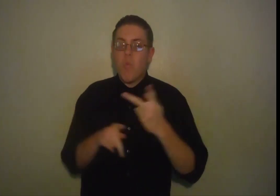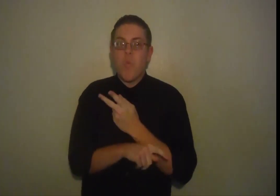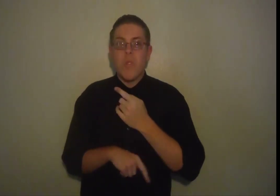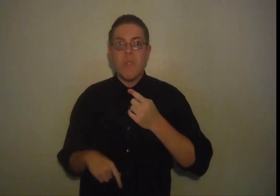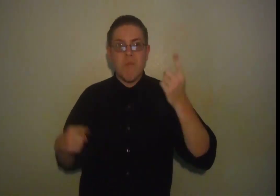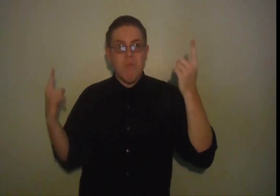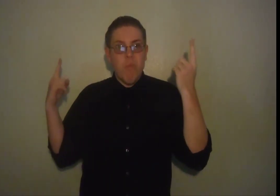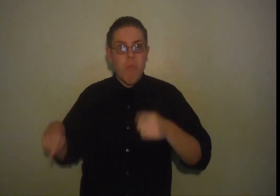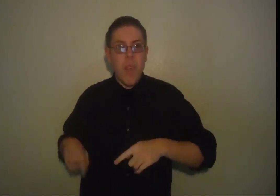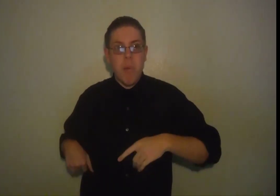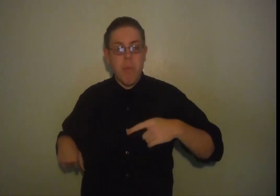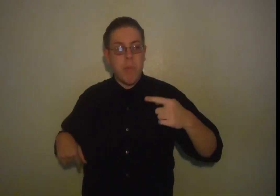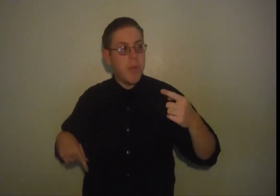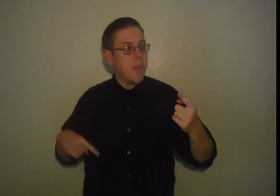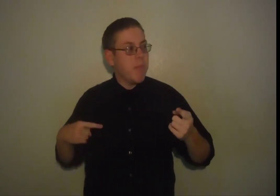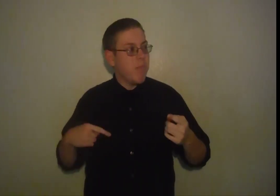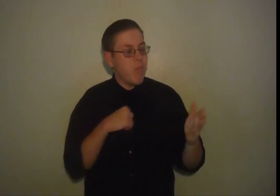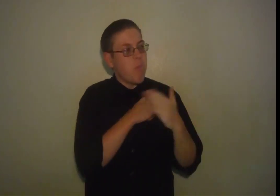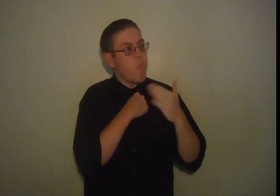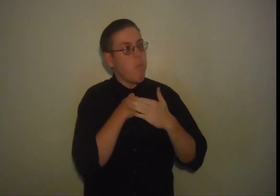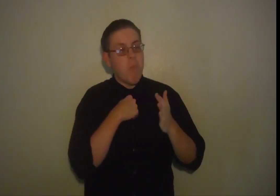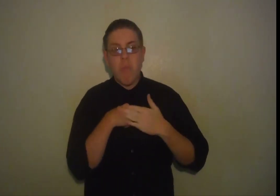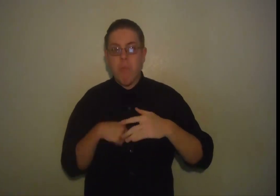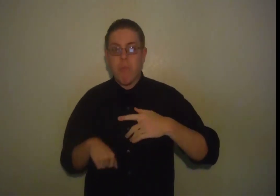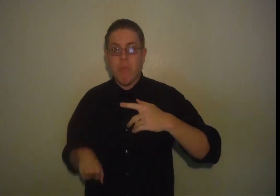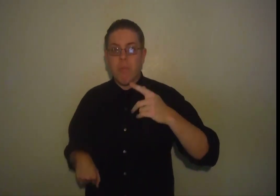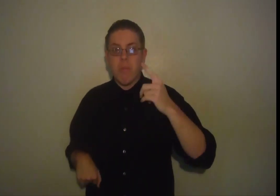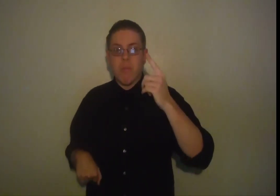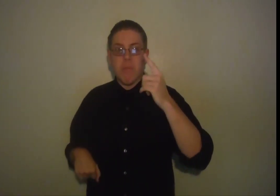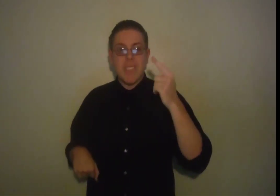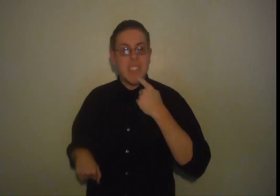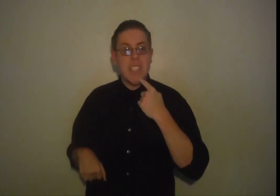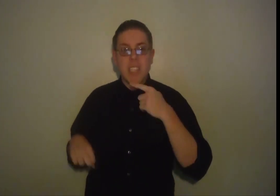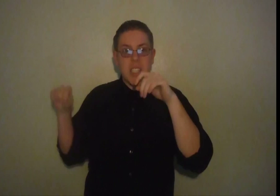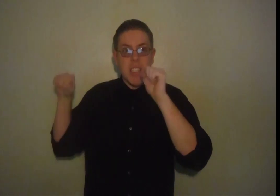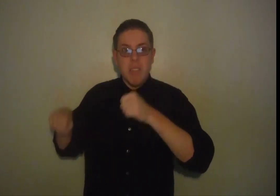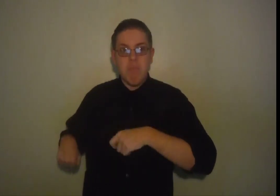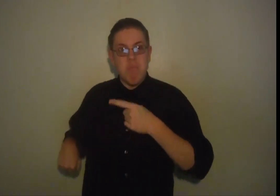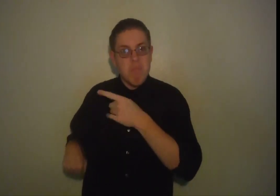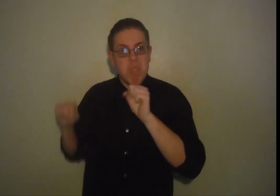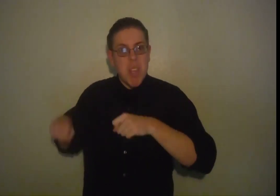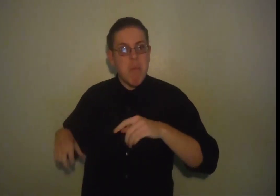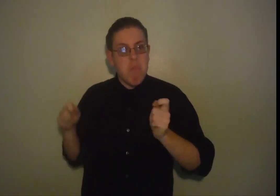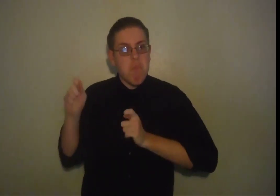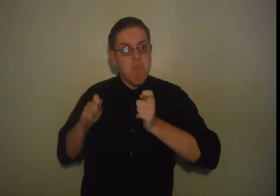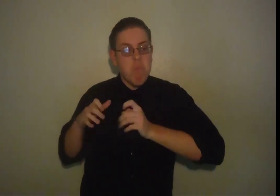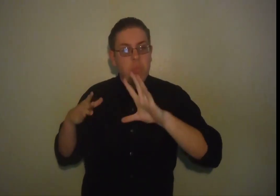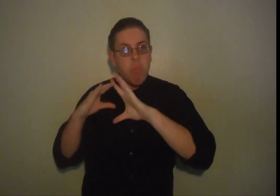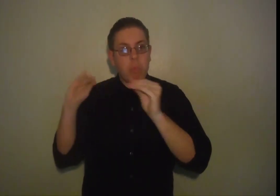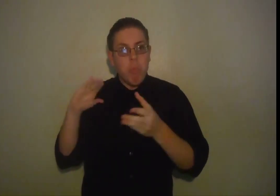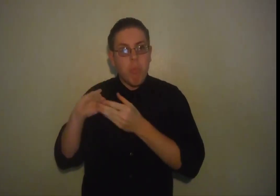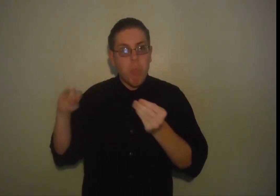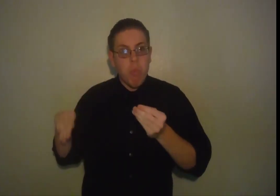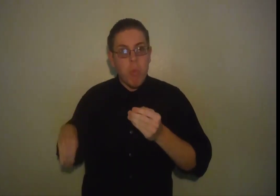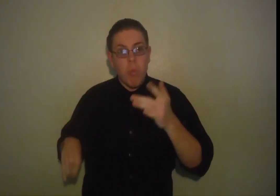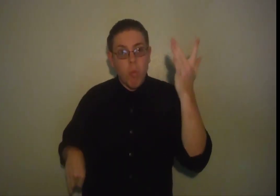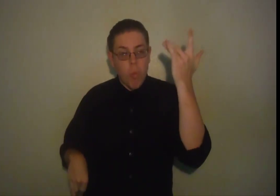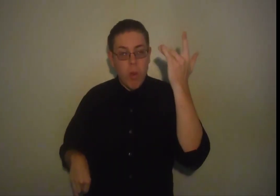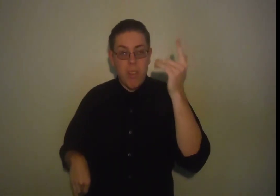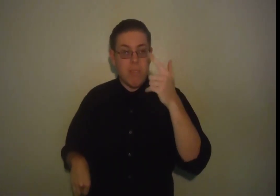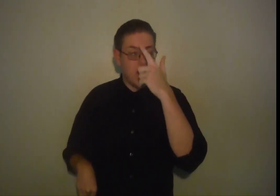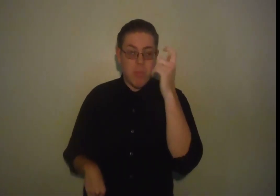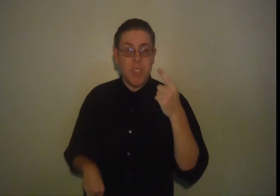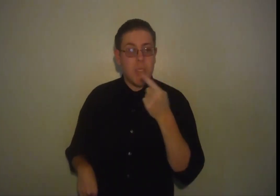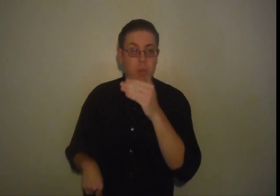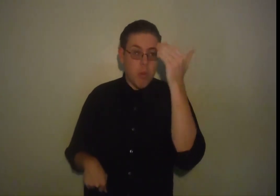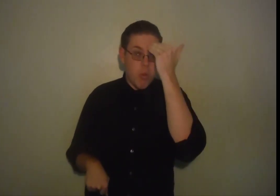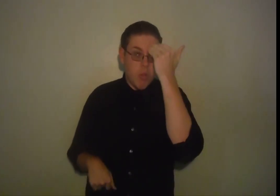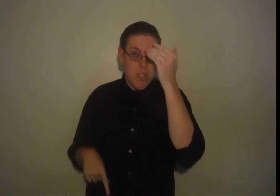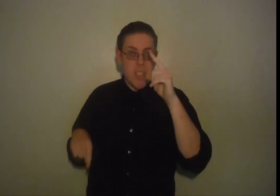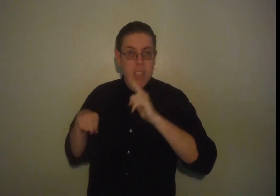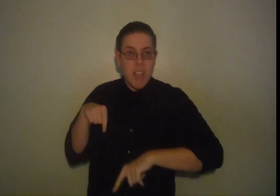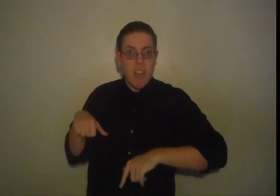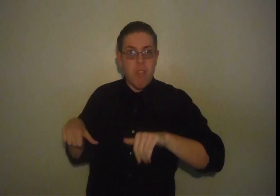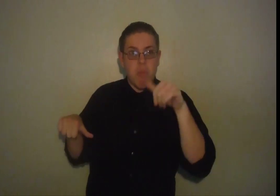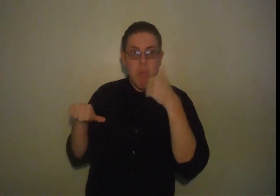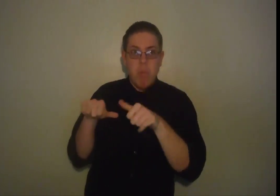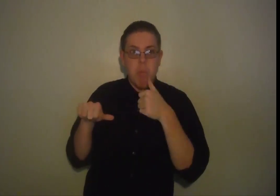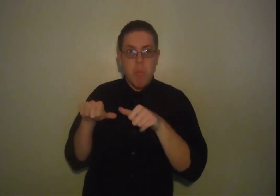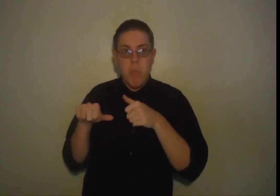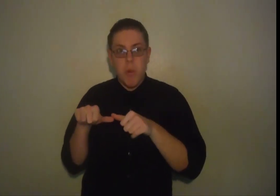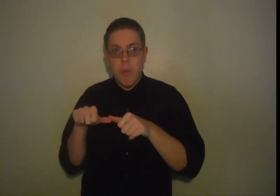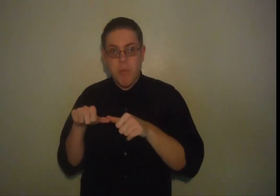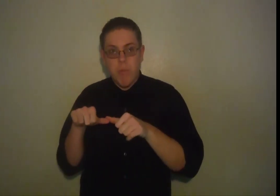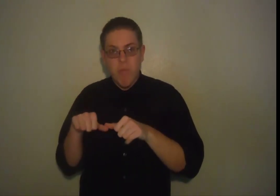Worst of all, I was warned, because he now knows you don’t remember, he is going to get to write the script.